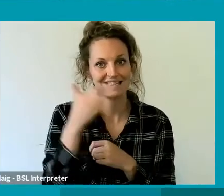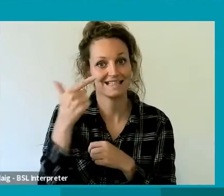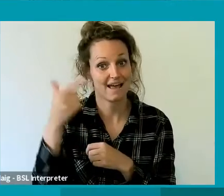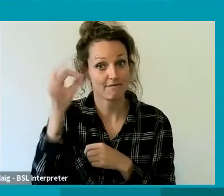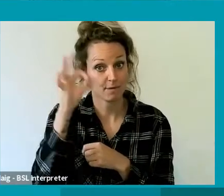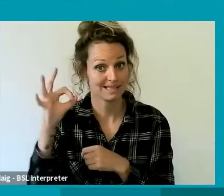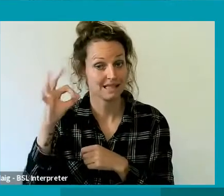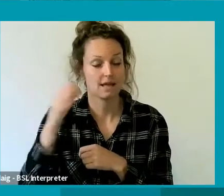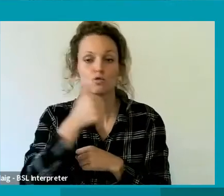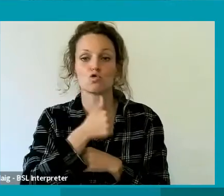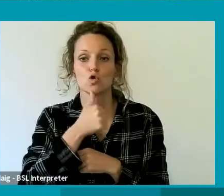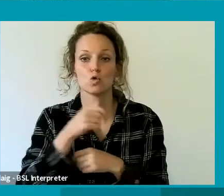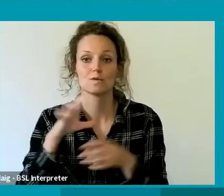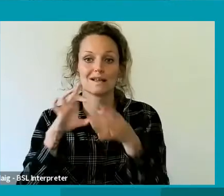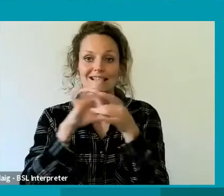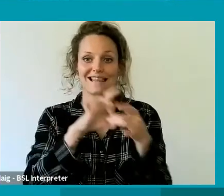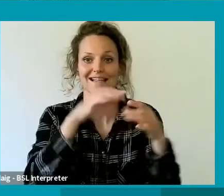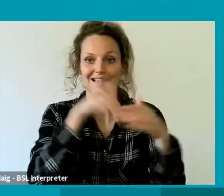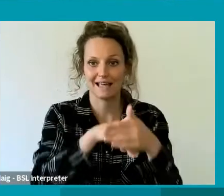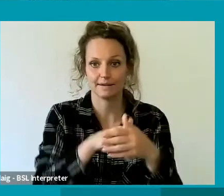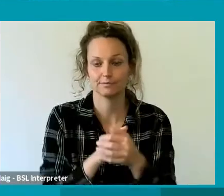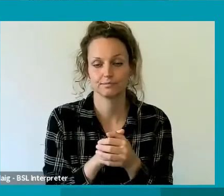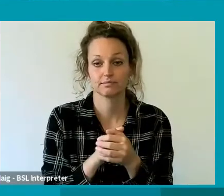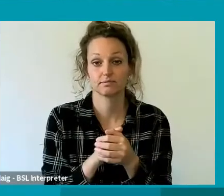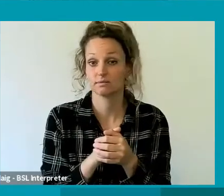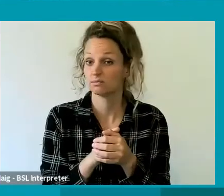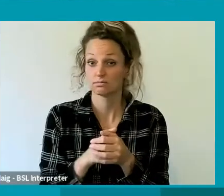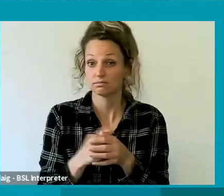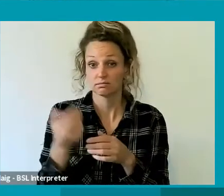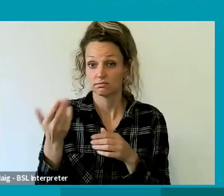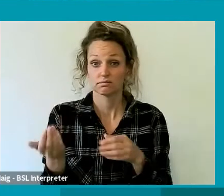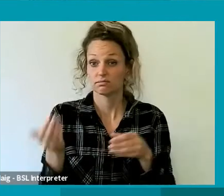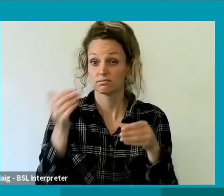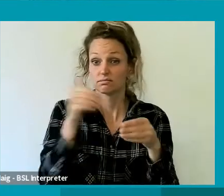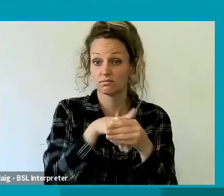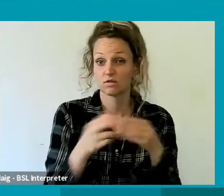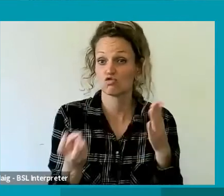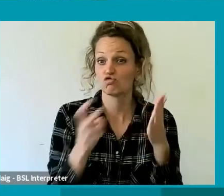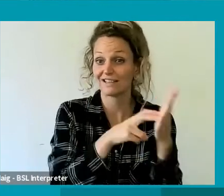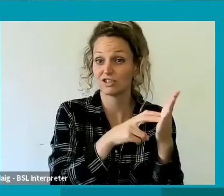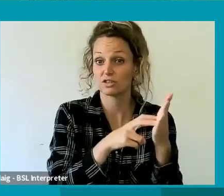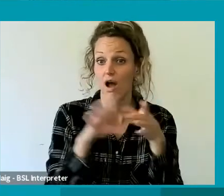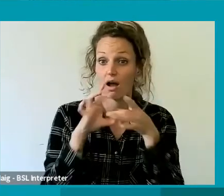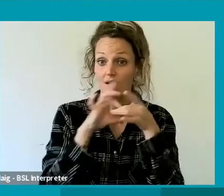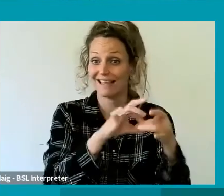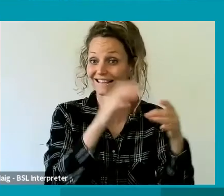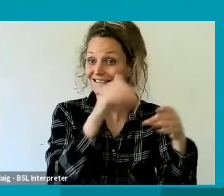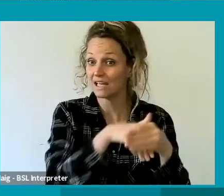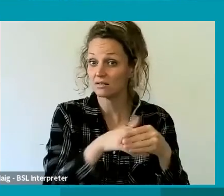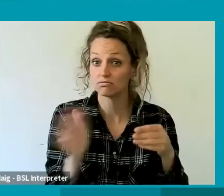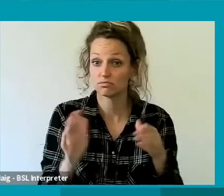You don't have to be, but you might want to think about it if you're already on LinkedIn,